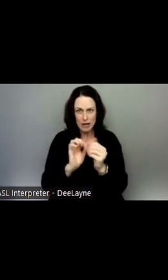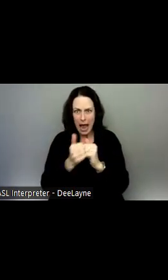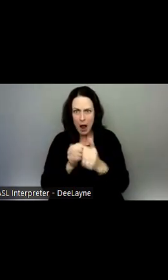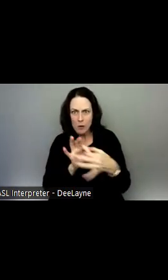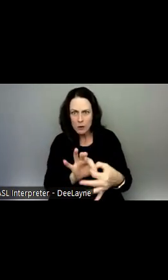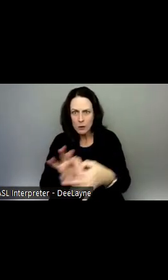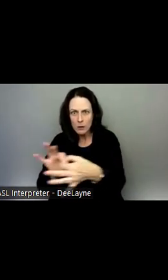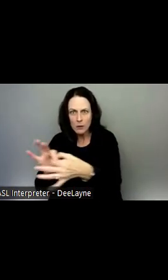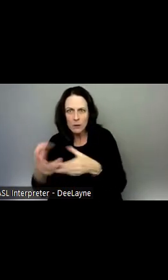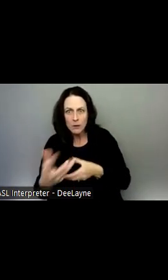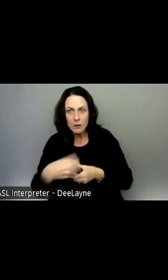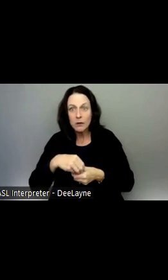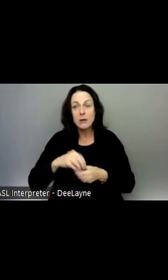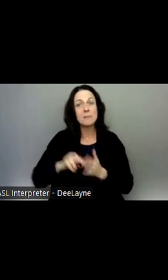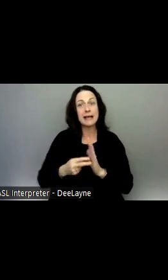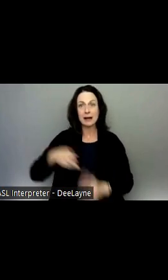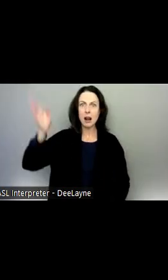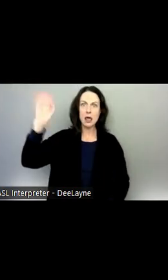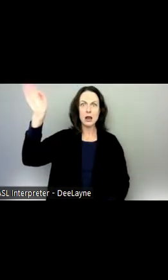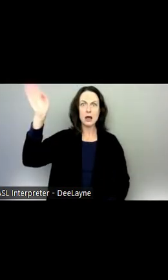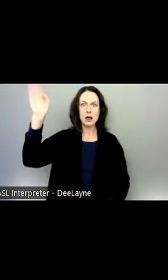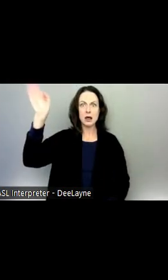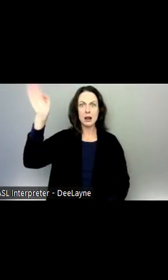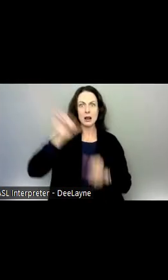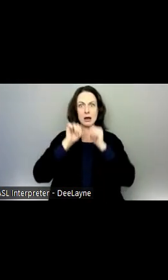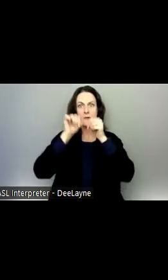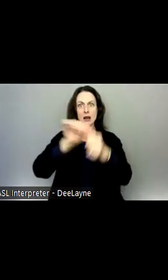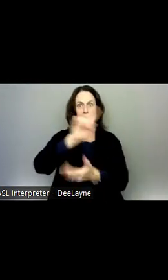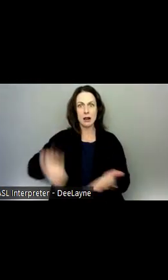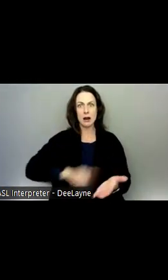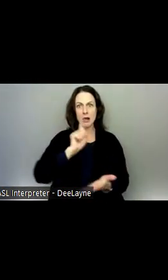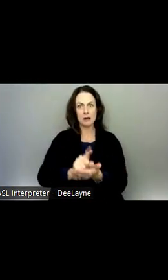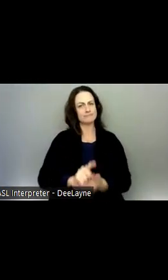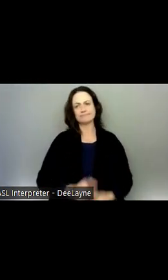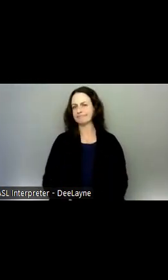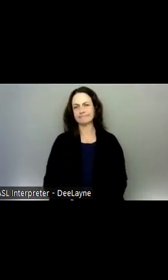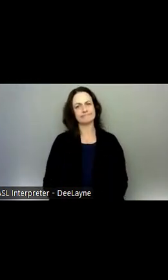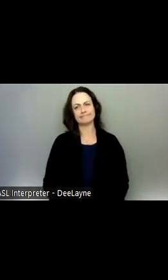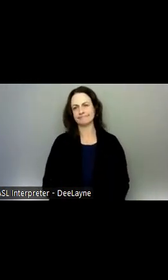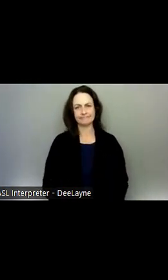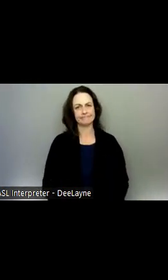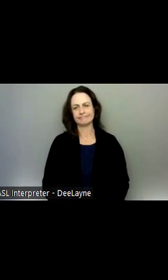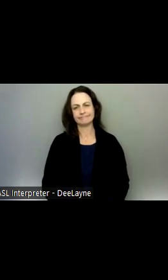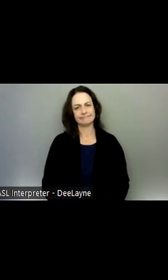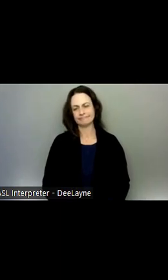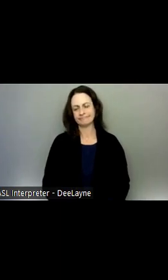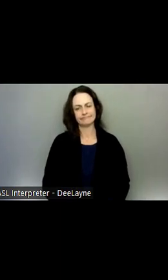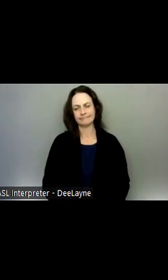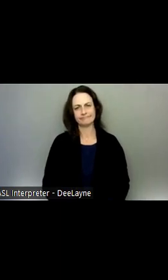We are not looking for lectures. So this is really going back to some of the things